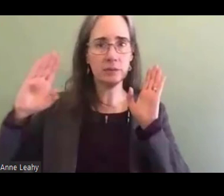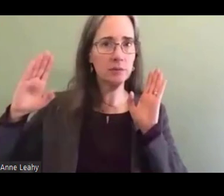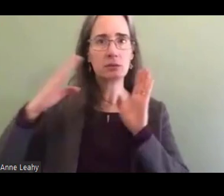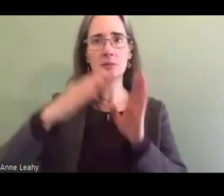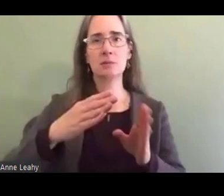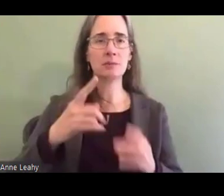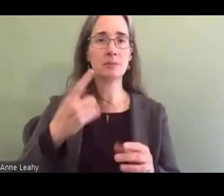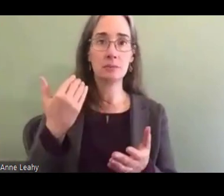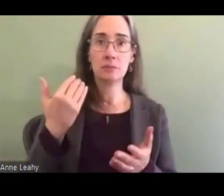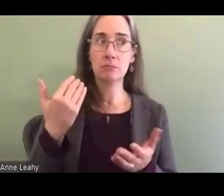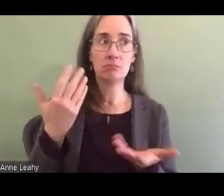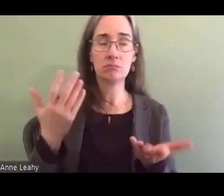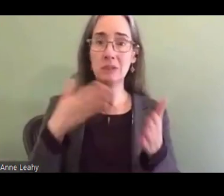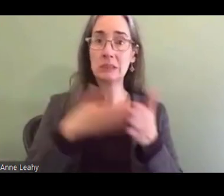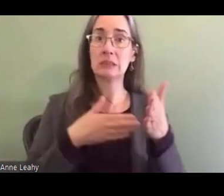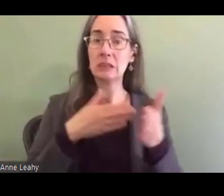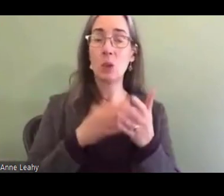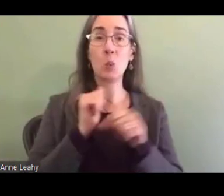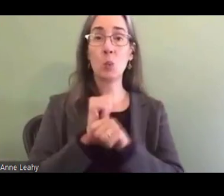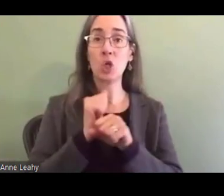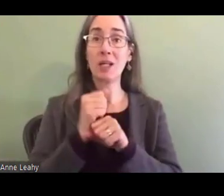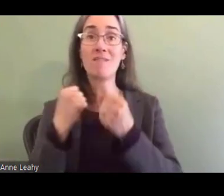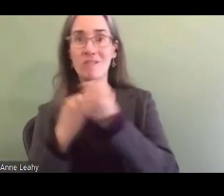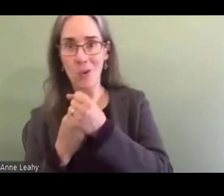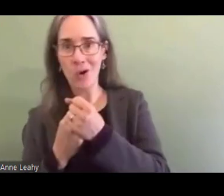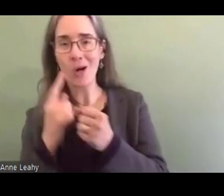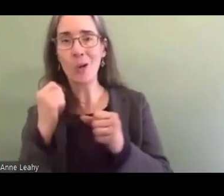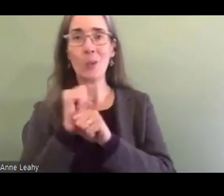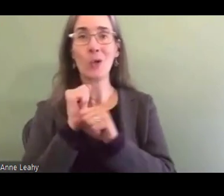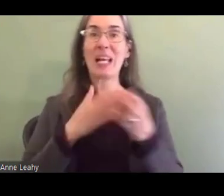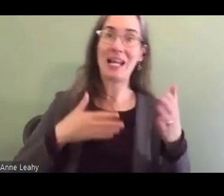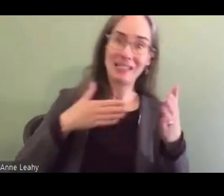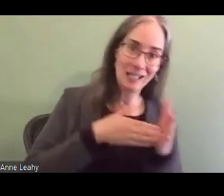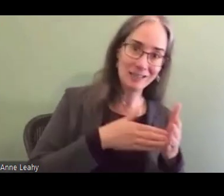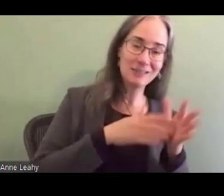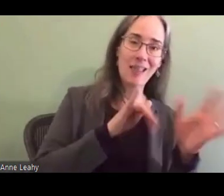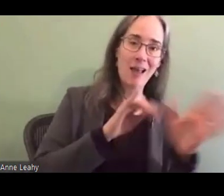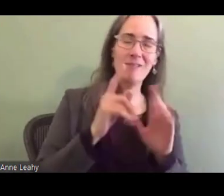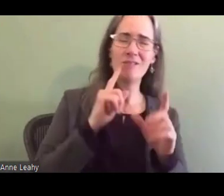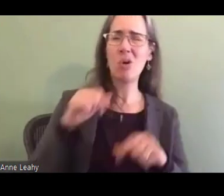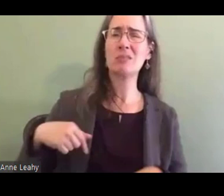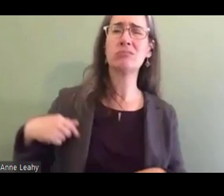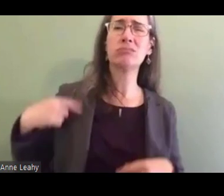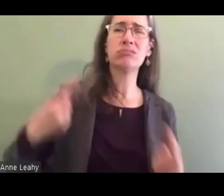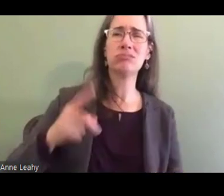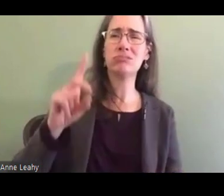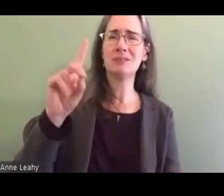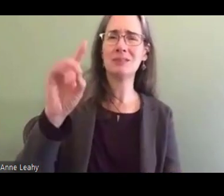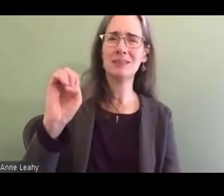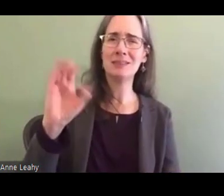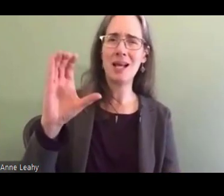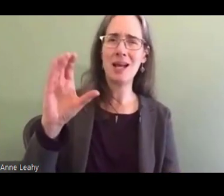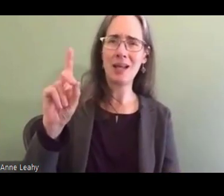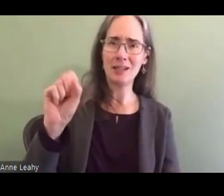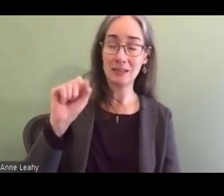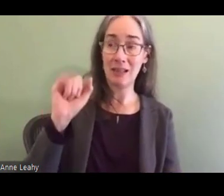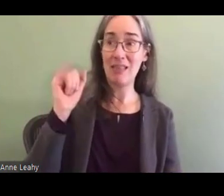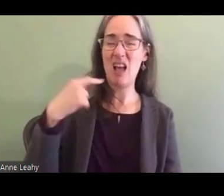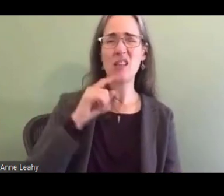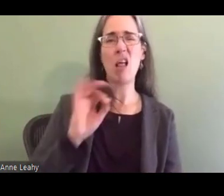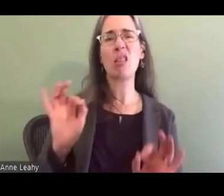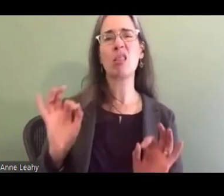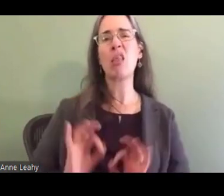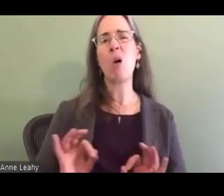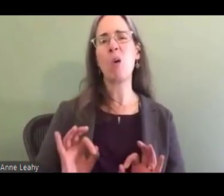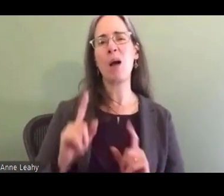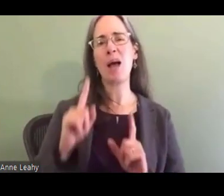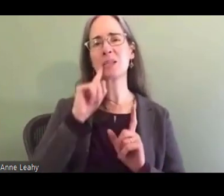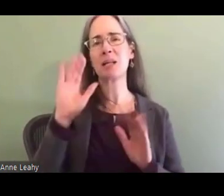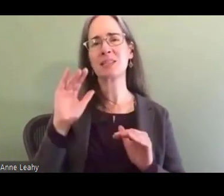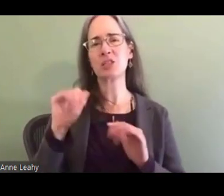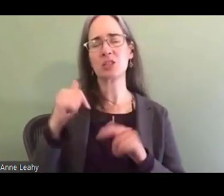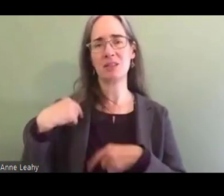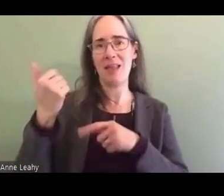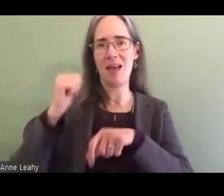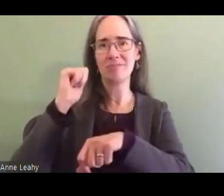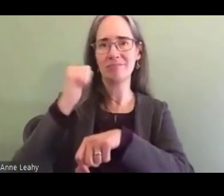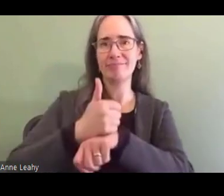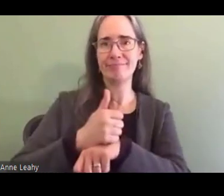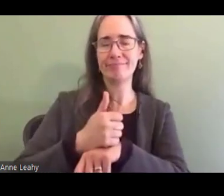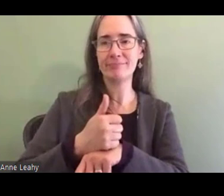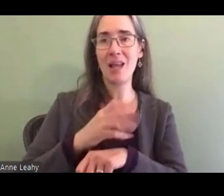working against now for decades, which are the low expectations that exist